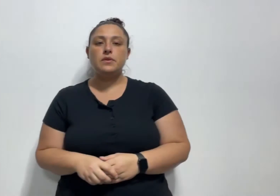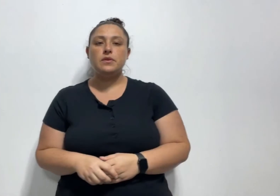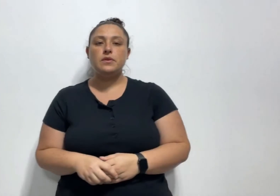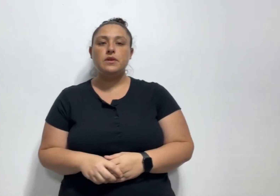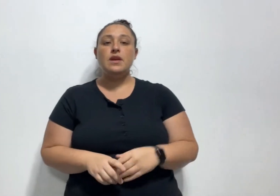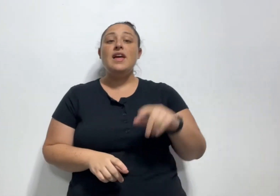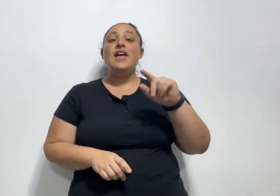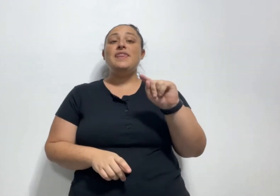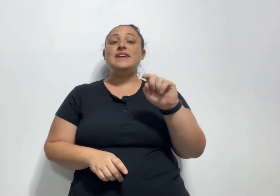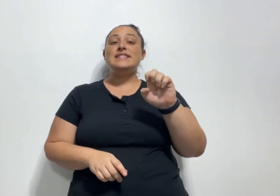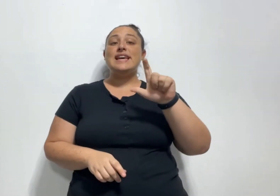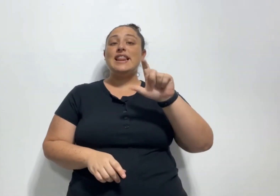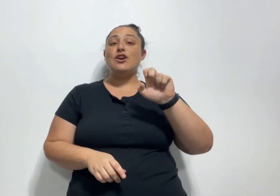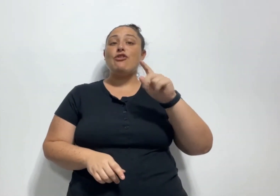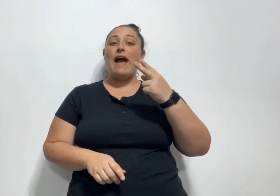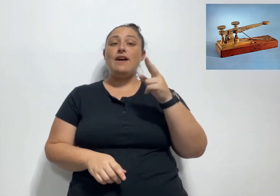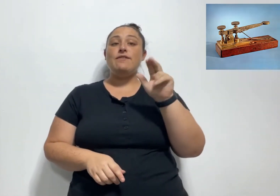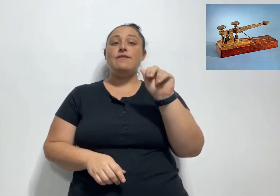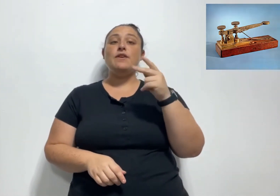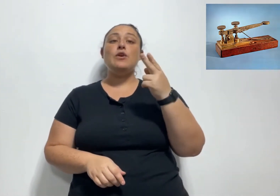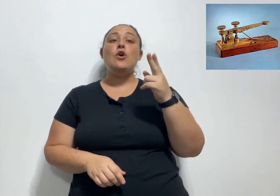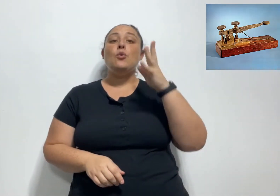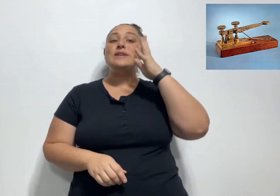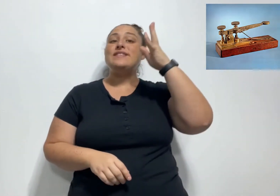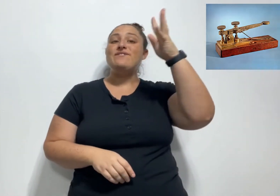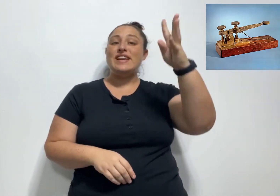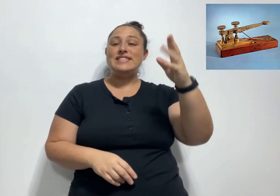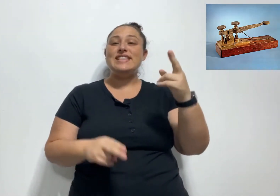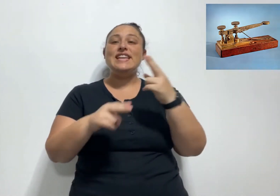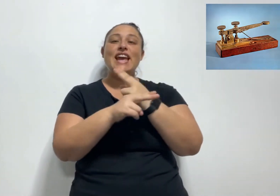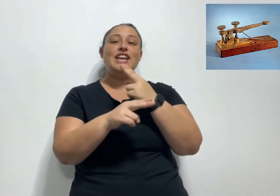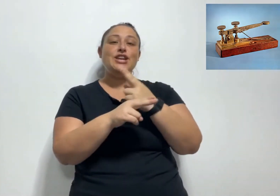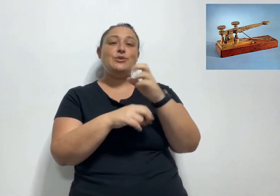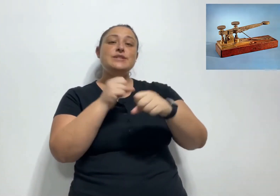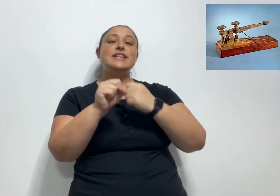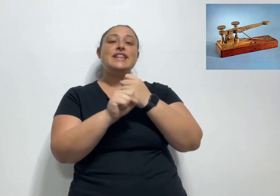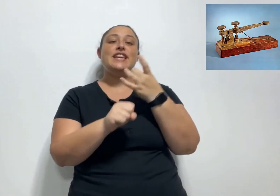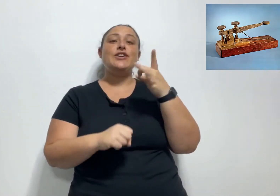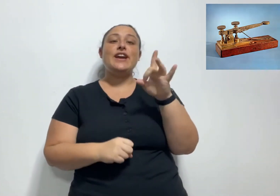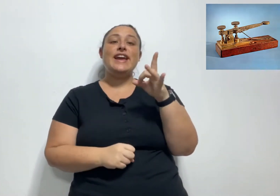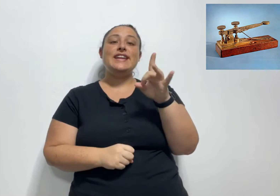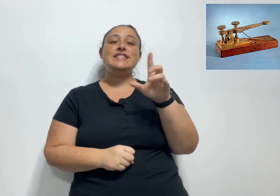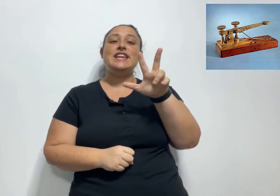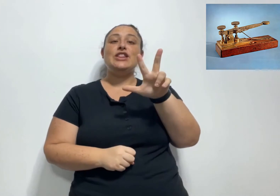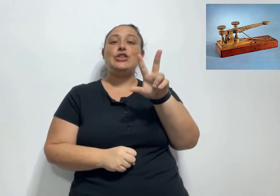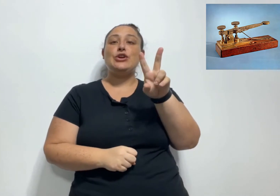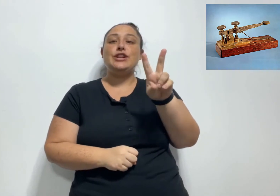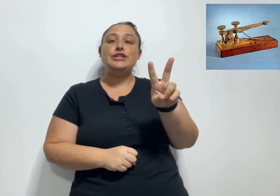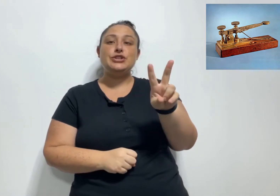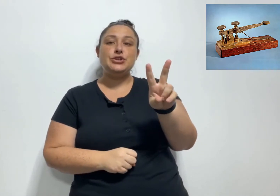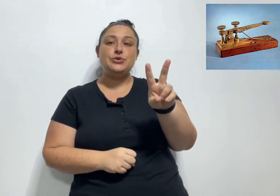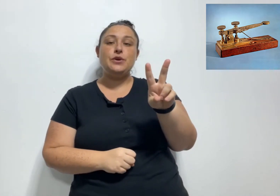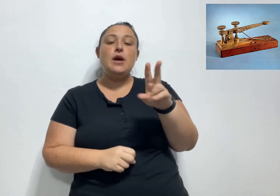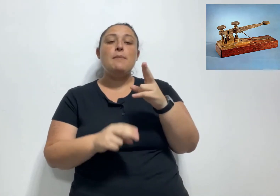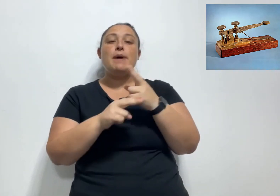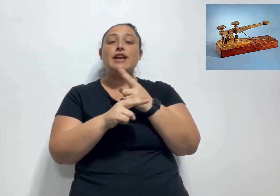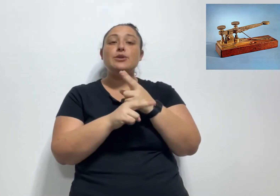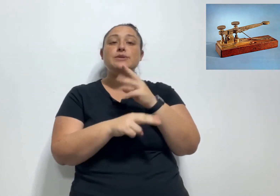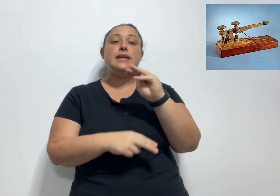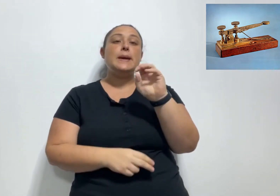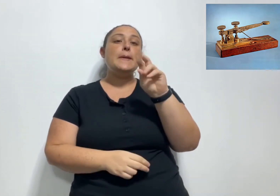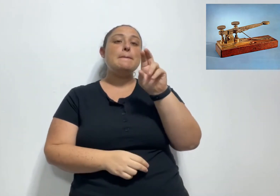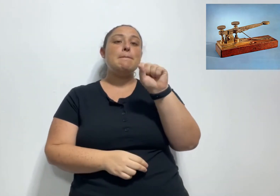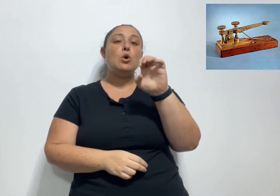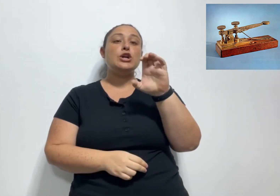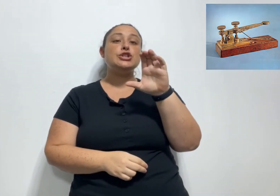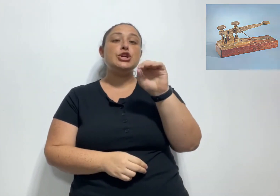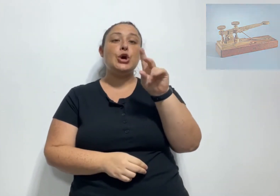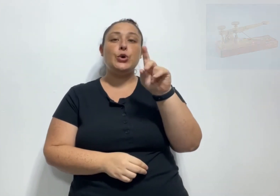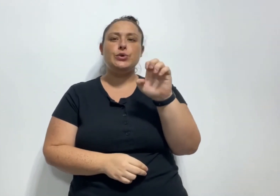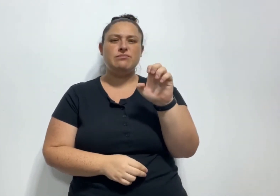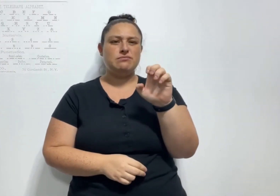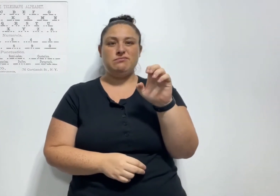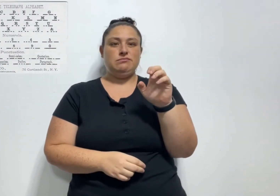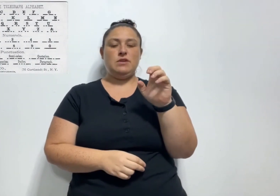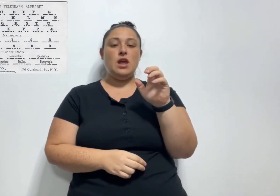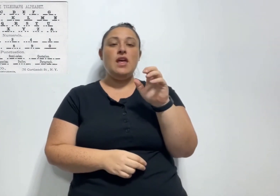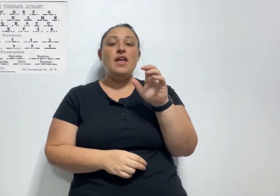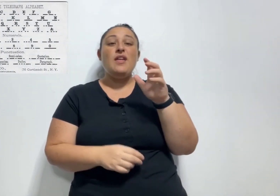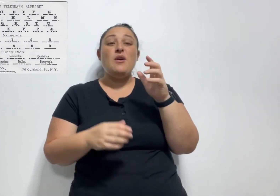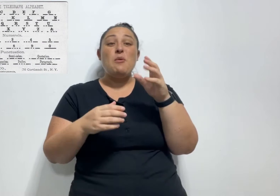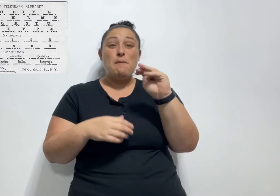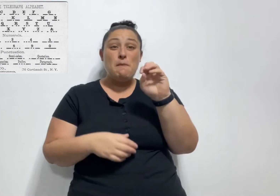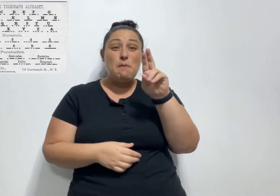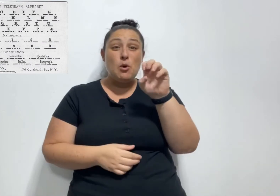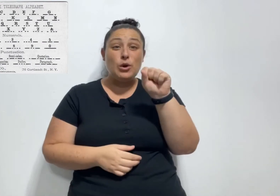The telegraph was invented and used in the year 1832 using the Morse Code.